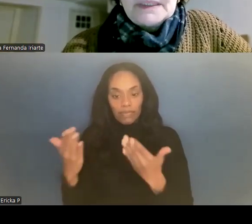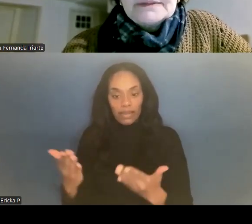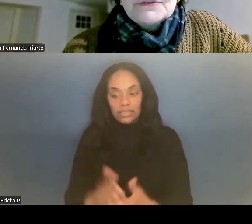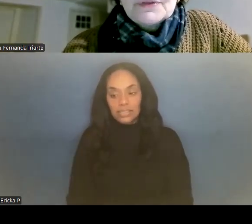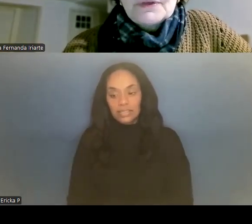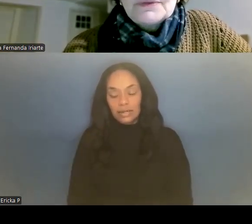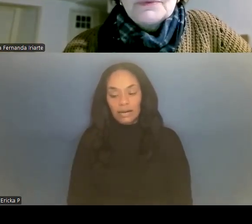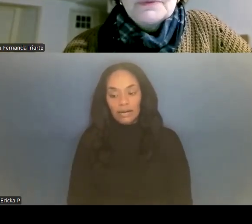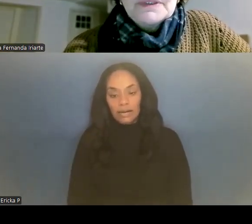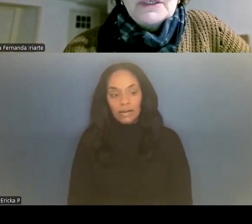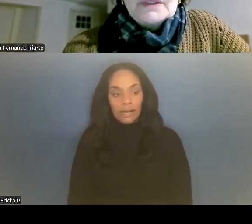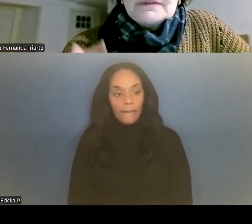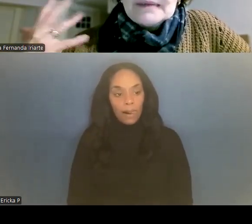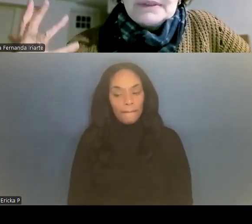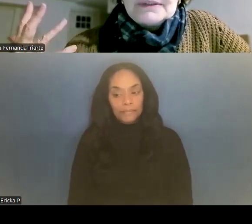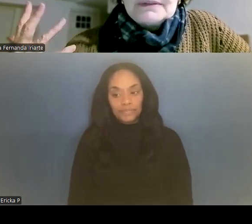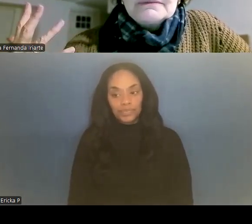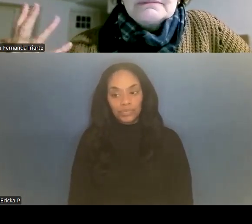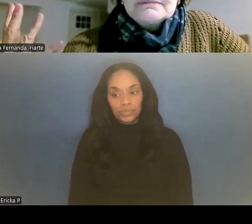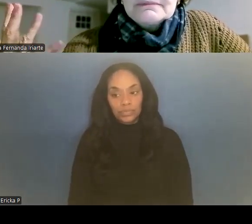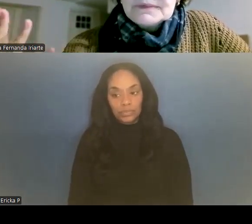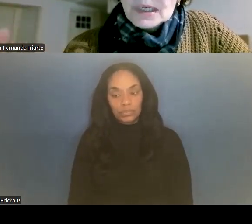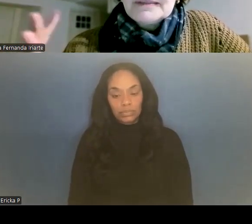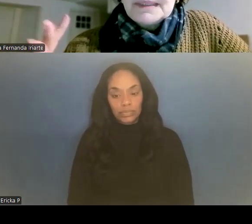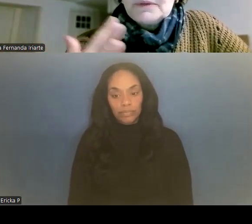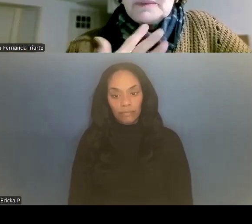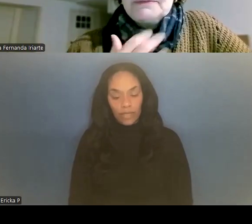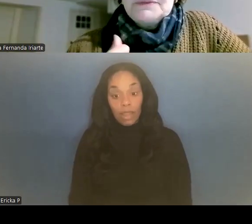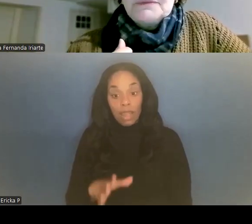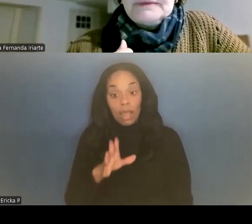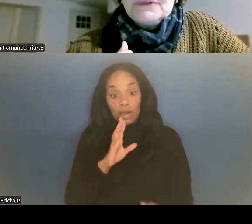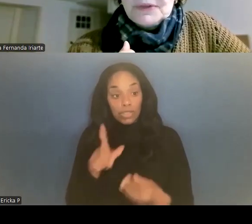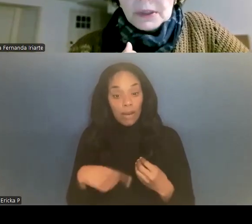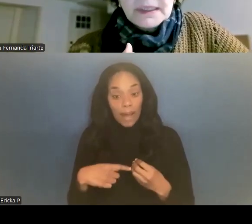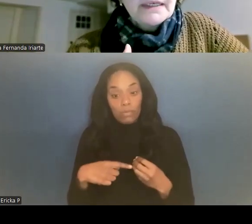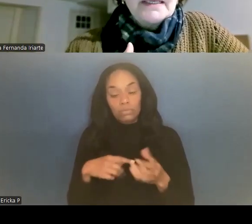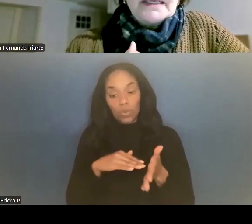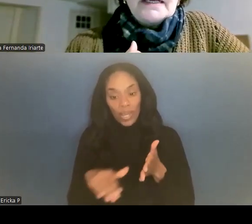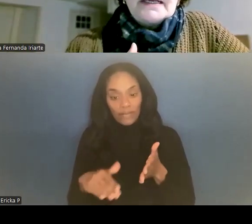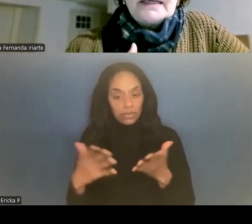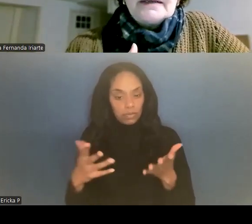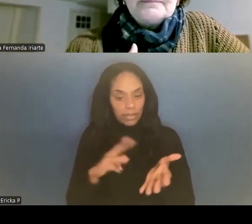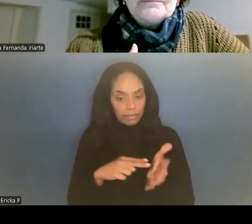And so I'm gonna to talk about what waivers. Waivers are.